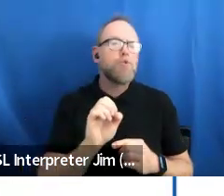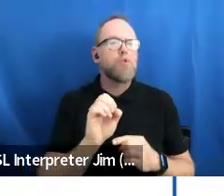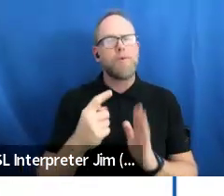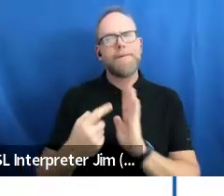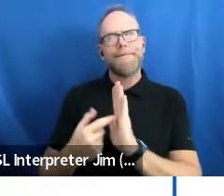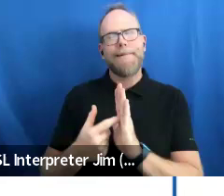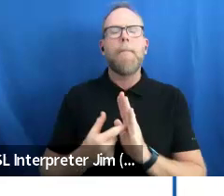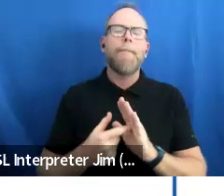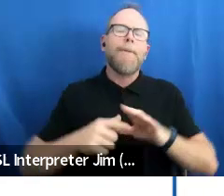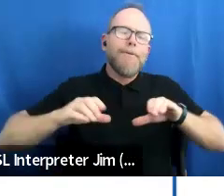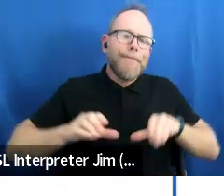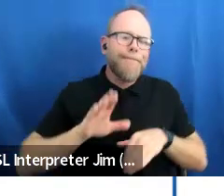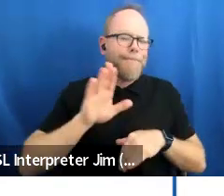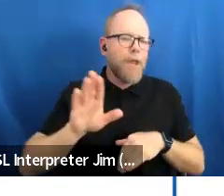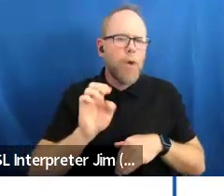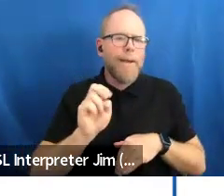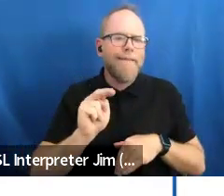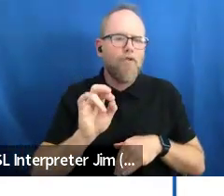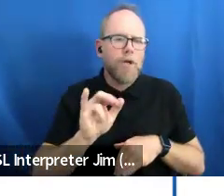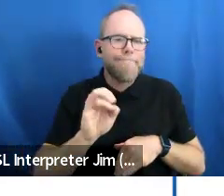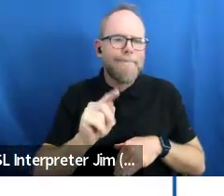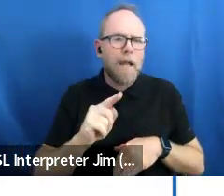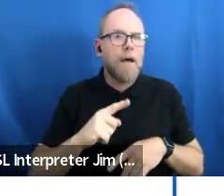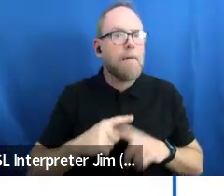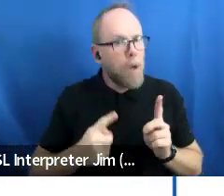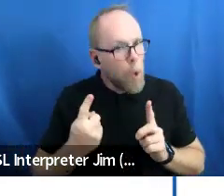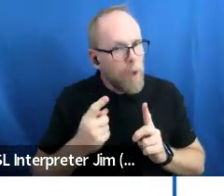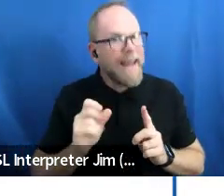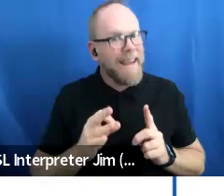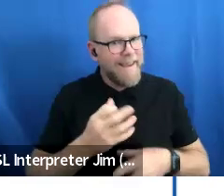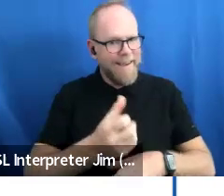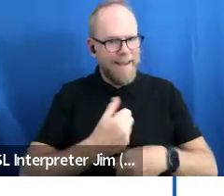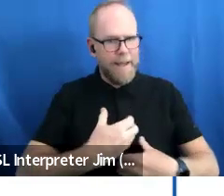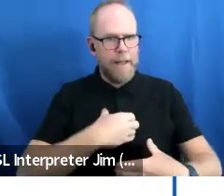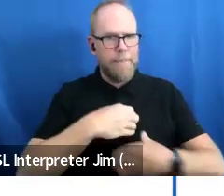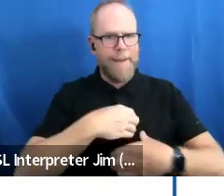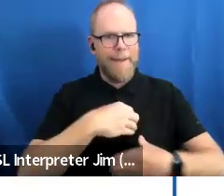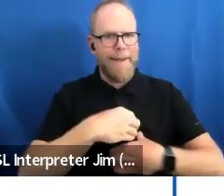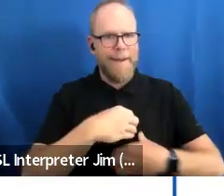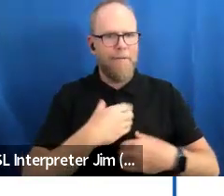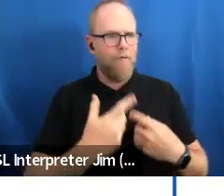But basically they do that based on complaints that they receive from the Disability Community